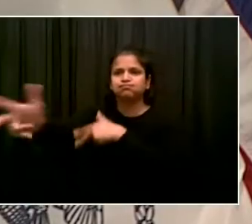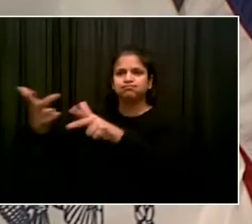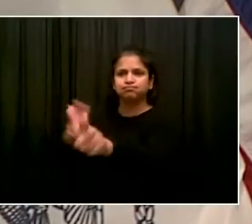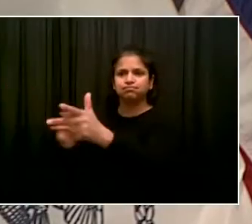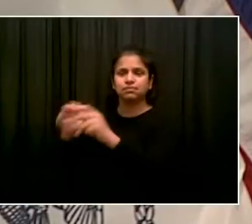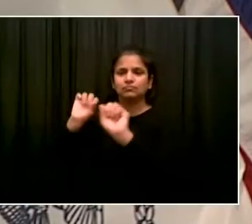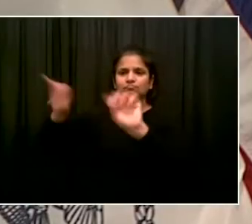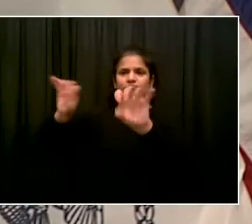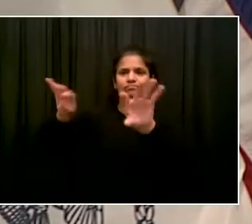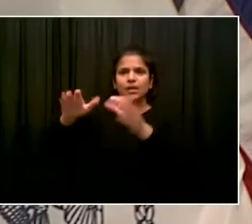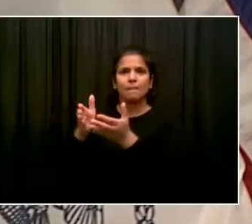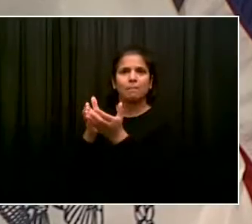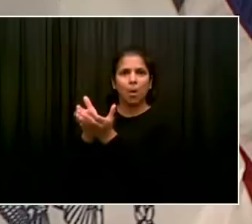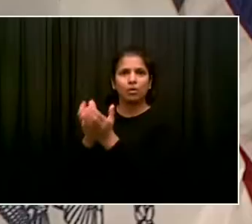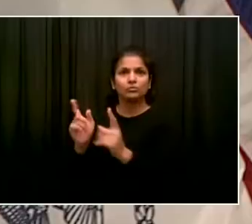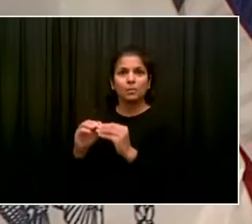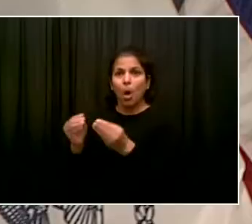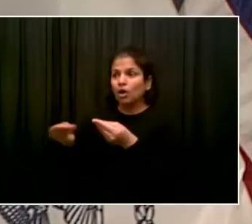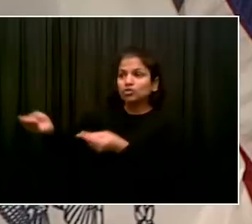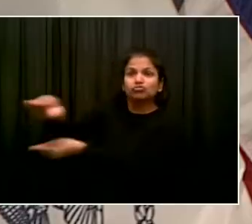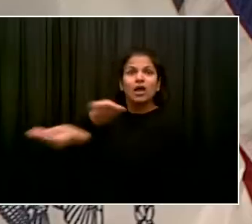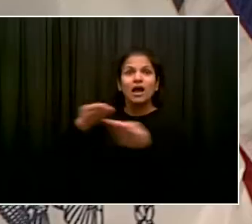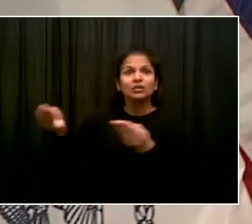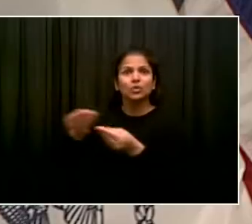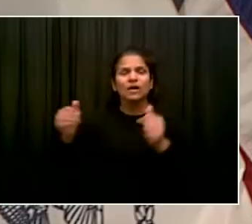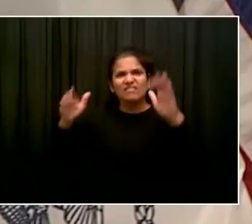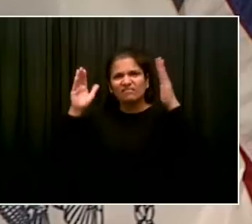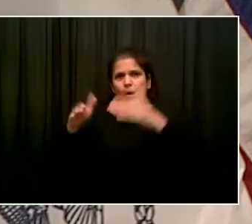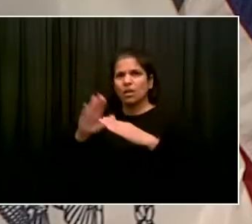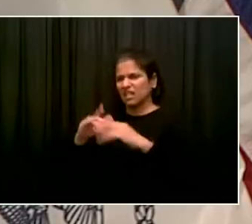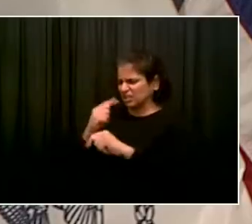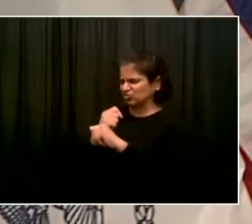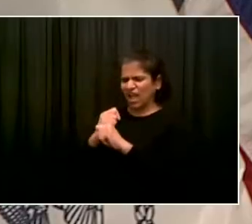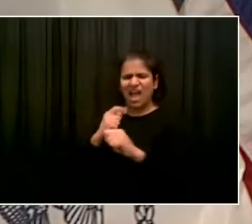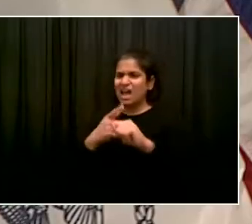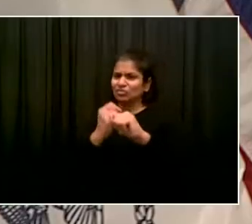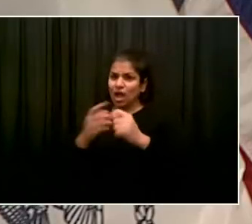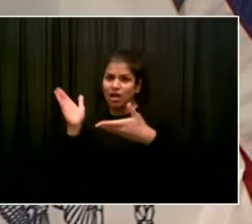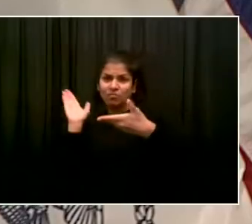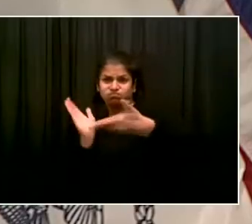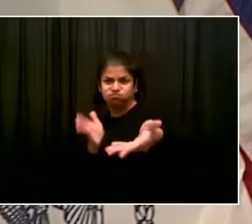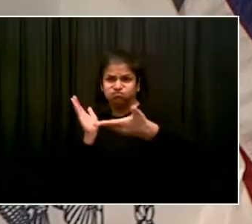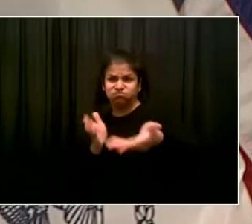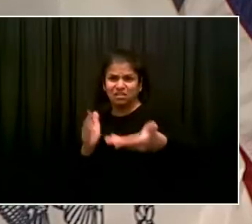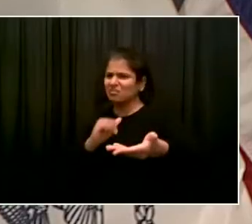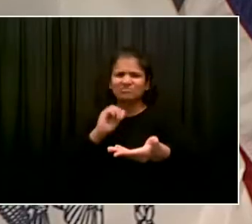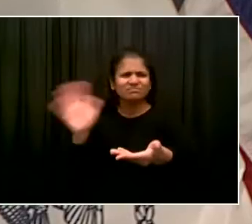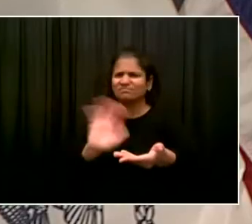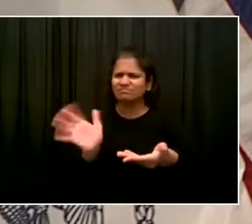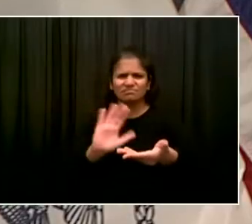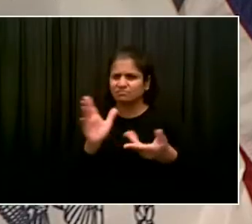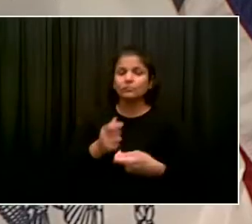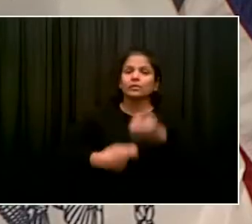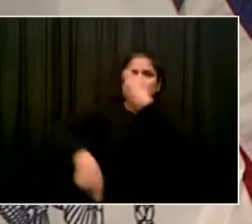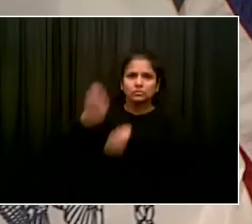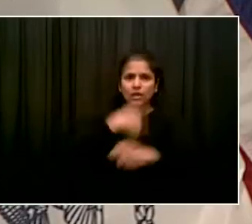BECAUSE WE KNOW SOMCHU WHAT E W MOVE AROUND THE CITY COULD BE DONE ON THE WATER.